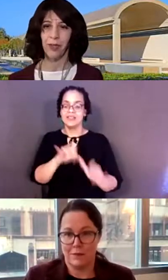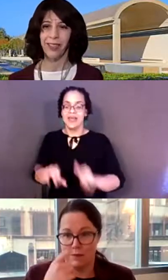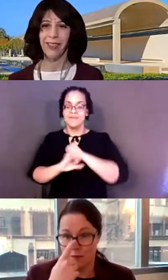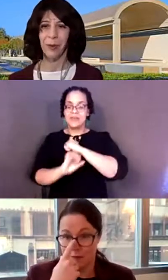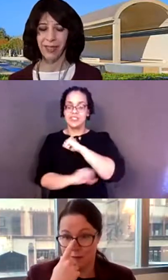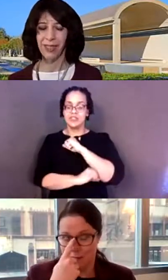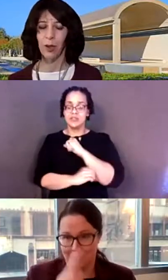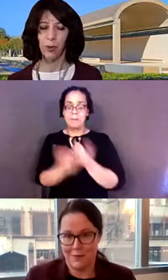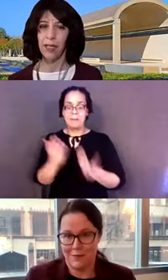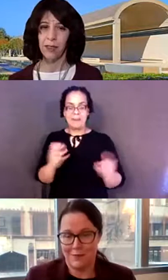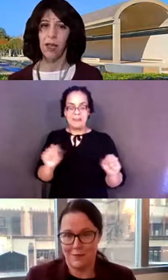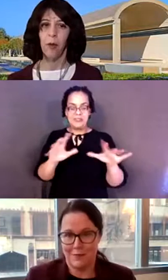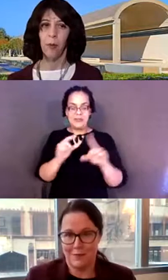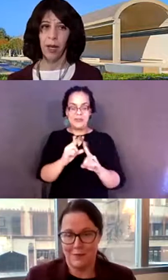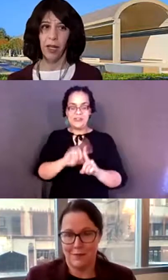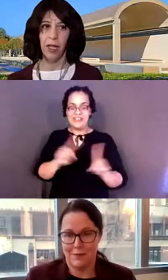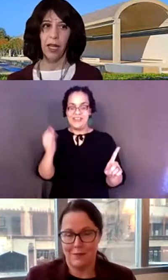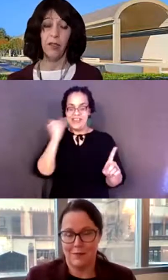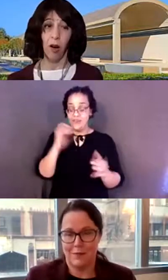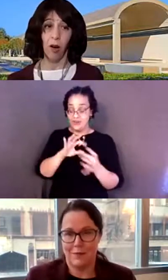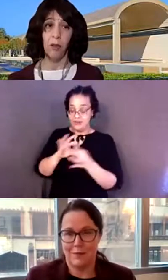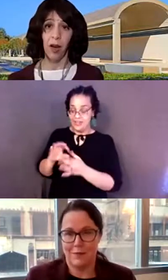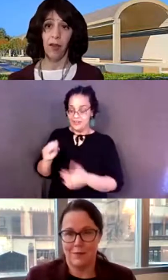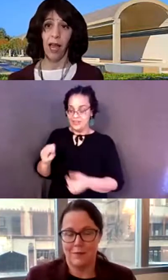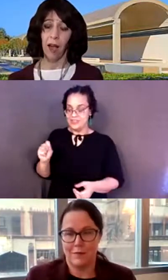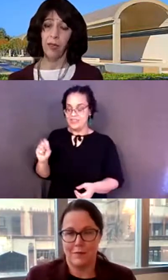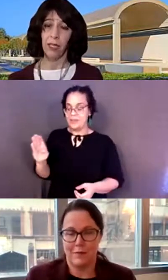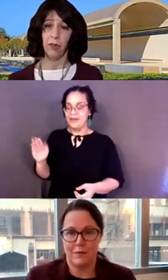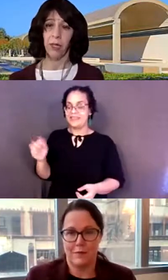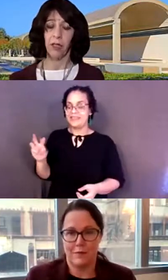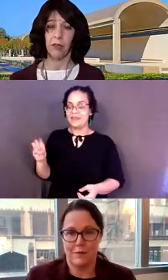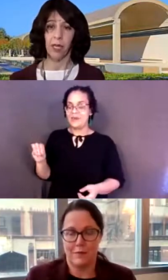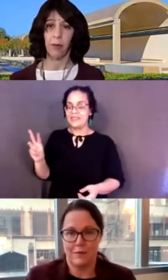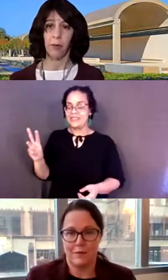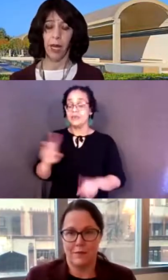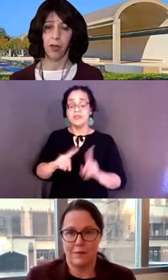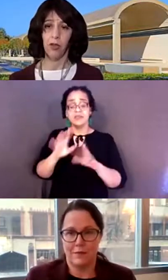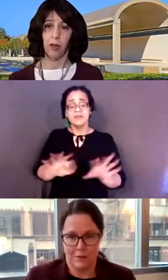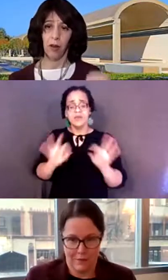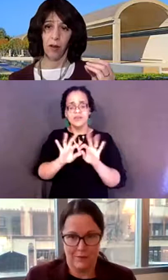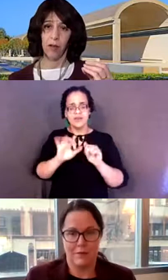dealing with 1606 but it's all about how